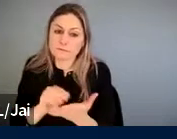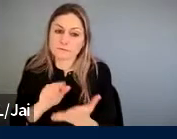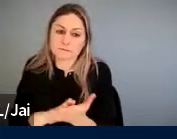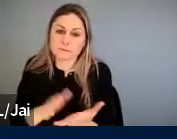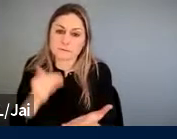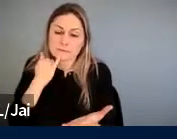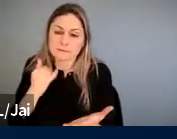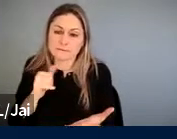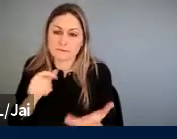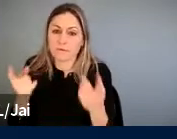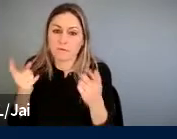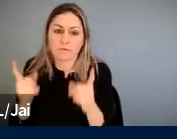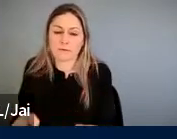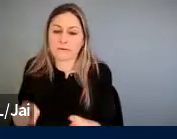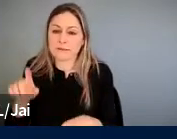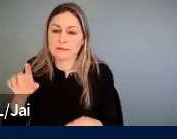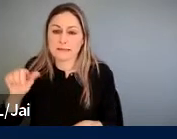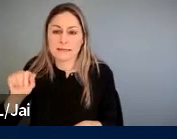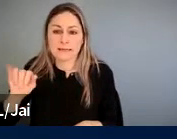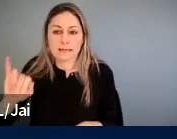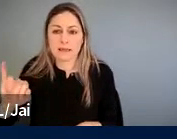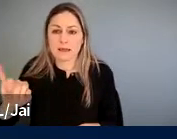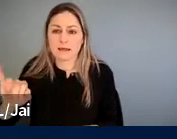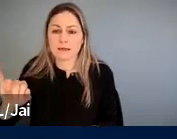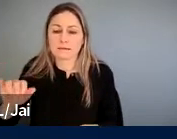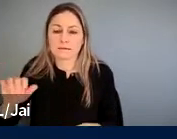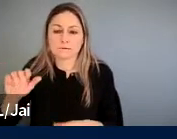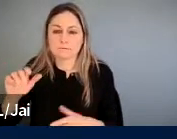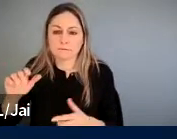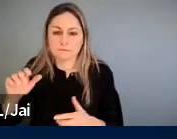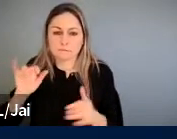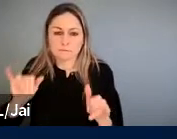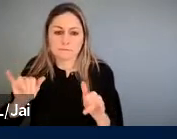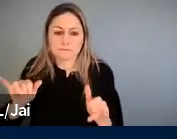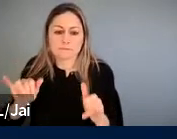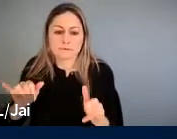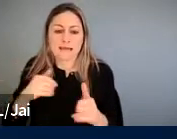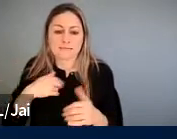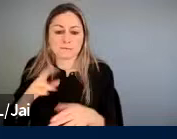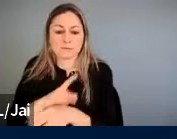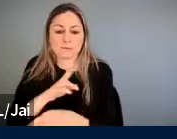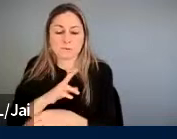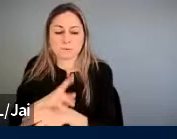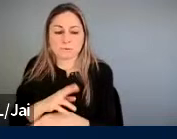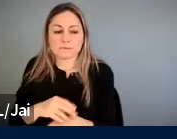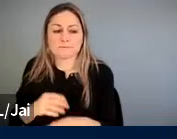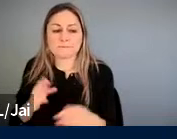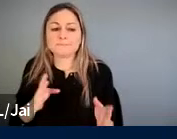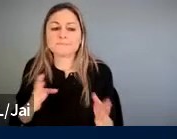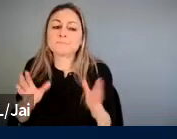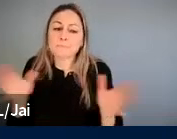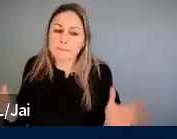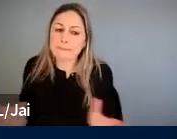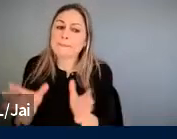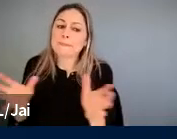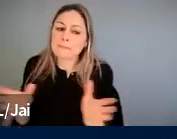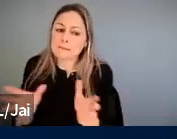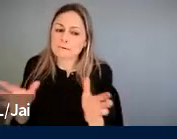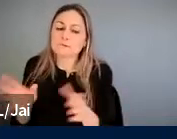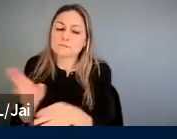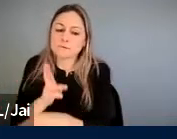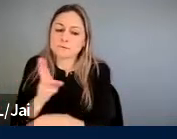an instance whereAI has been noted or reutilized. And there's an encouragement to use HIPAA covered